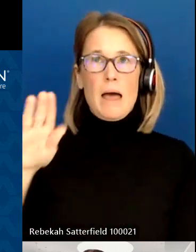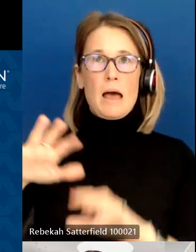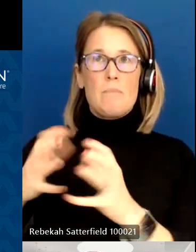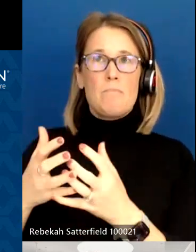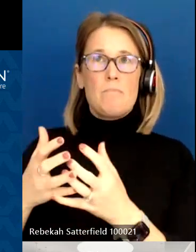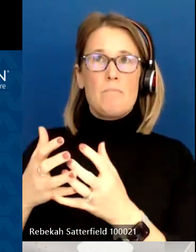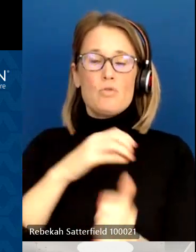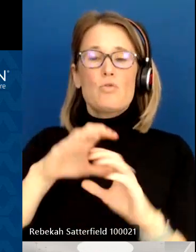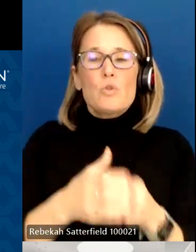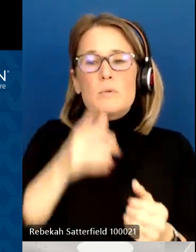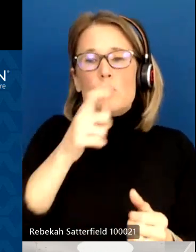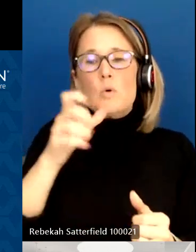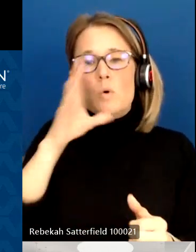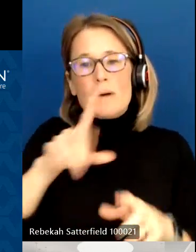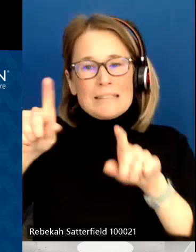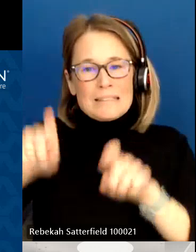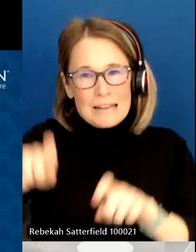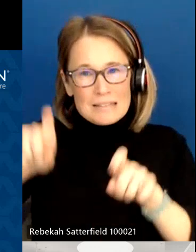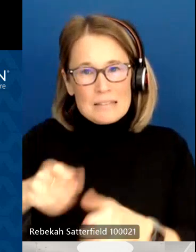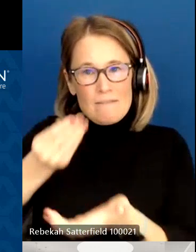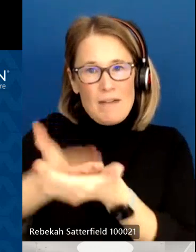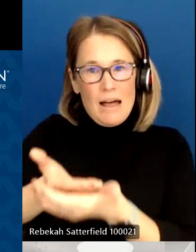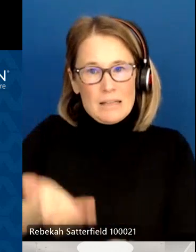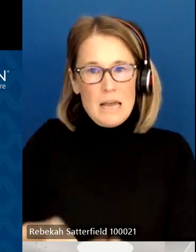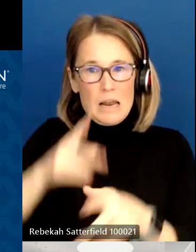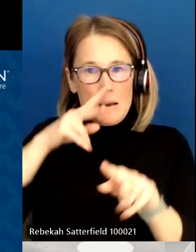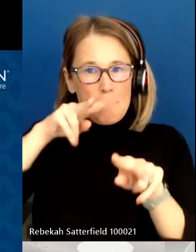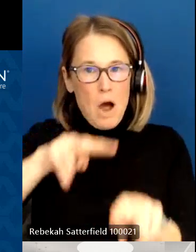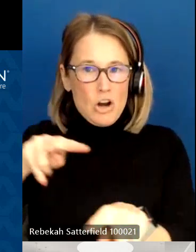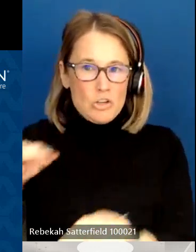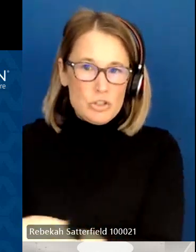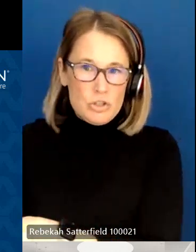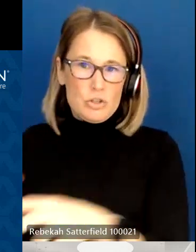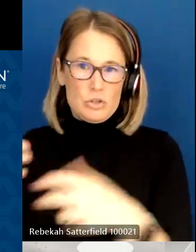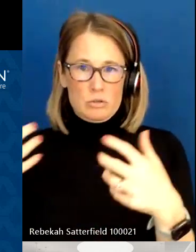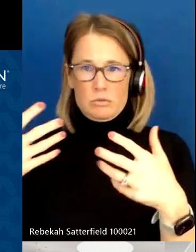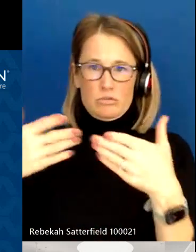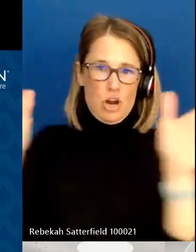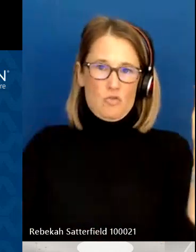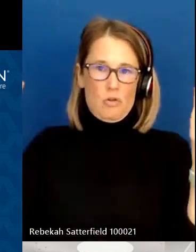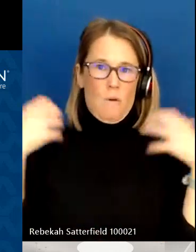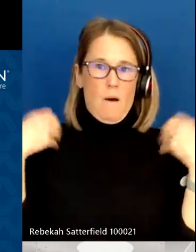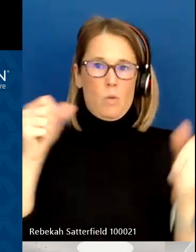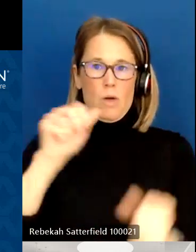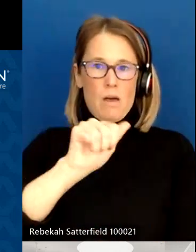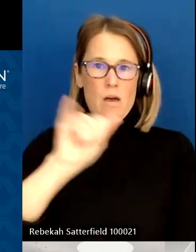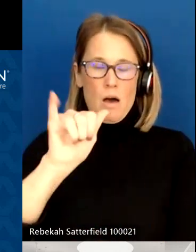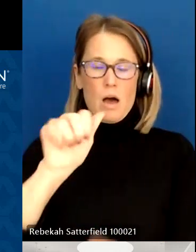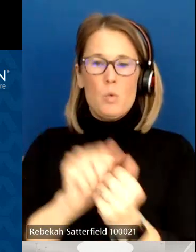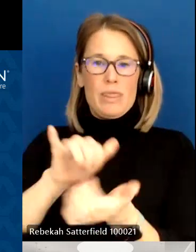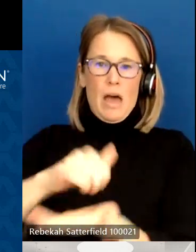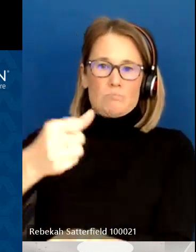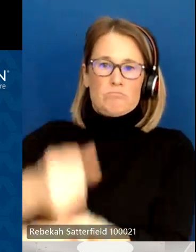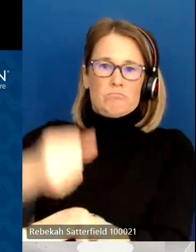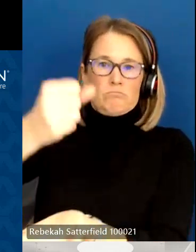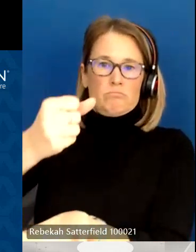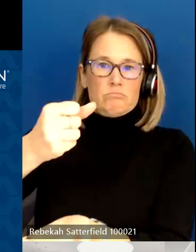would test validate monitor Health Ai and kind of with that stamp of approval it can be used in